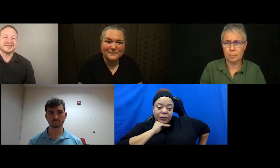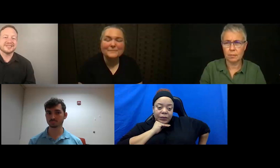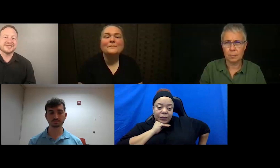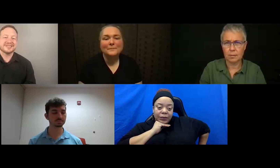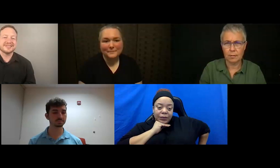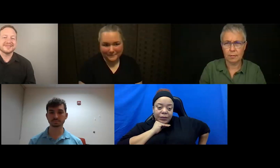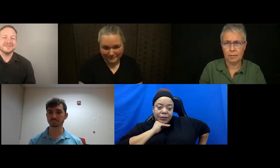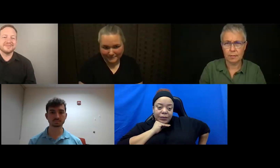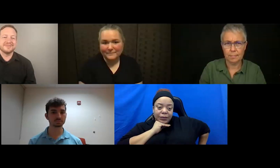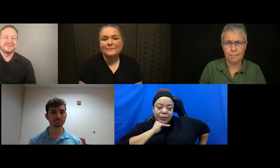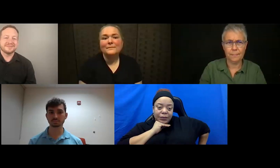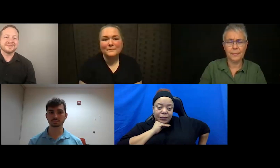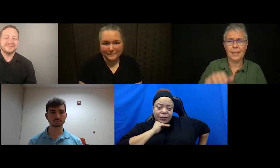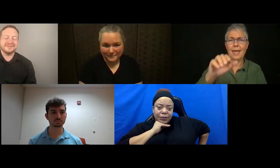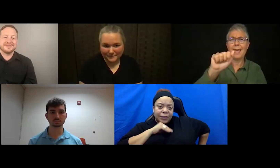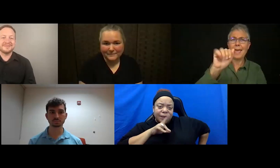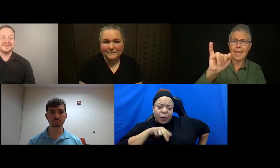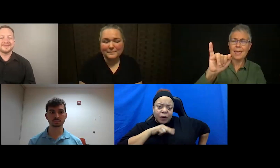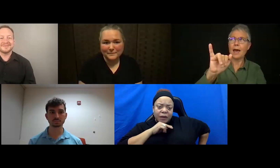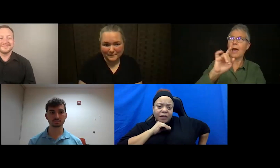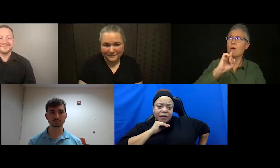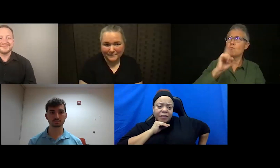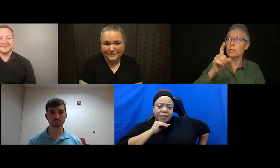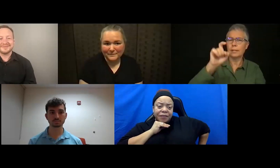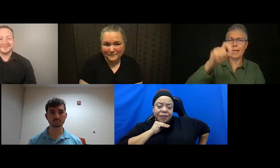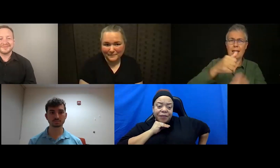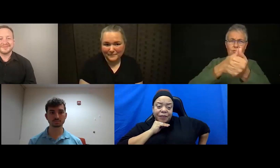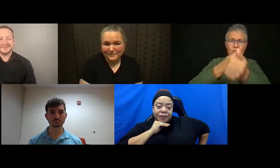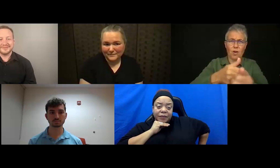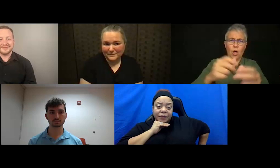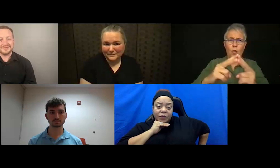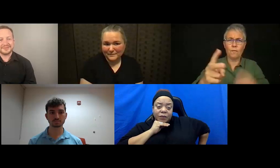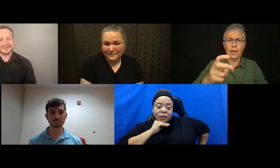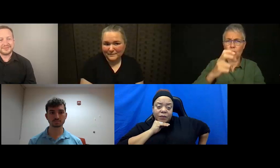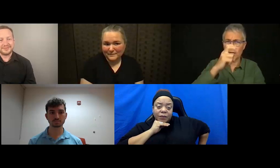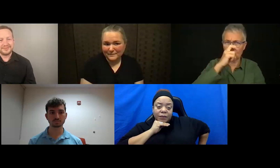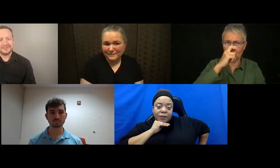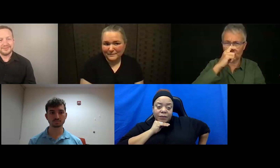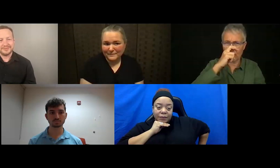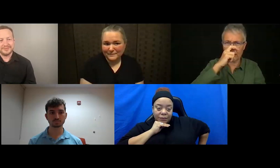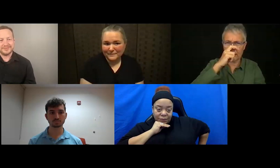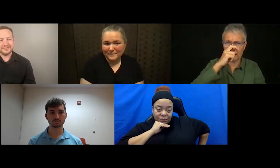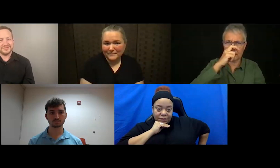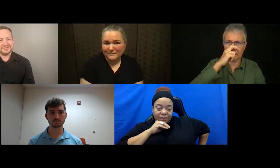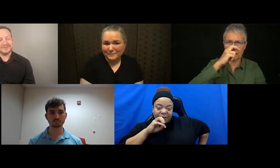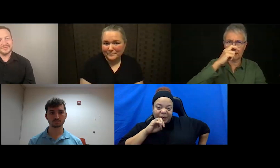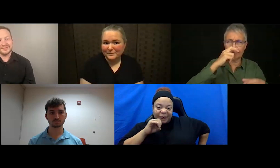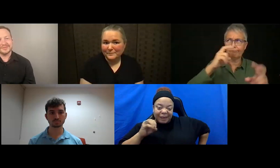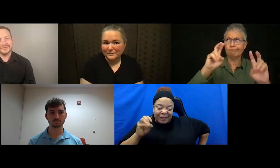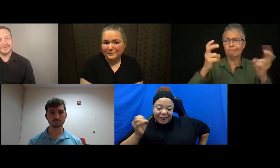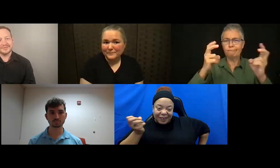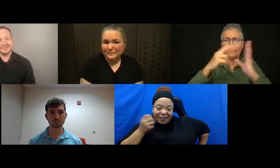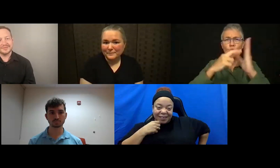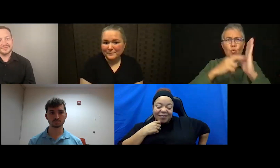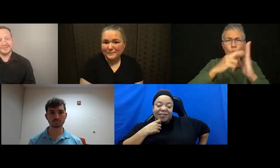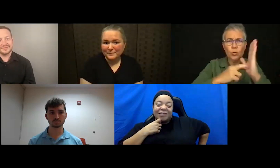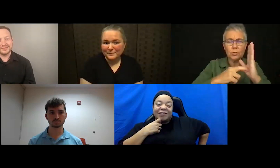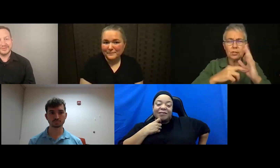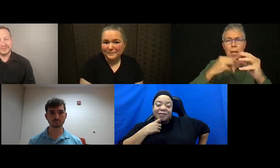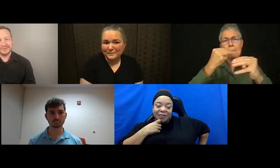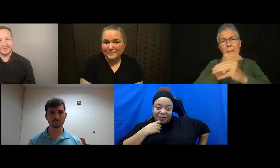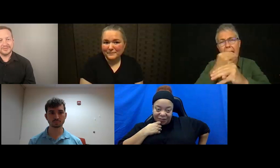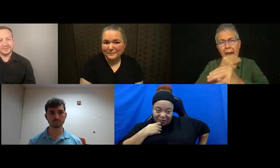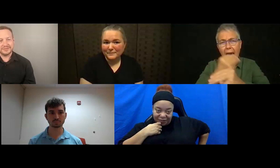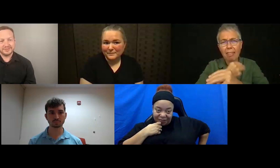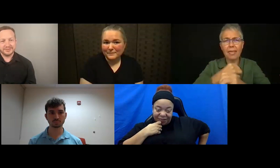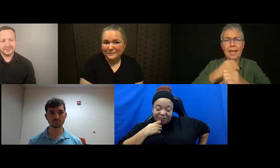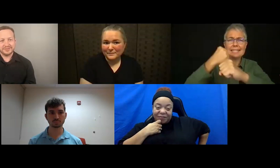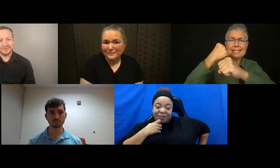not magic. AI really needs to follow very strict rules --